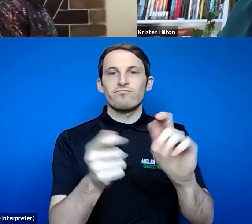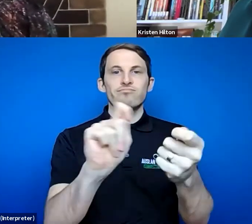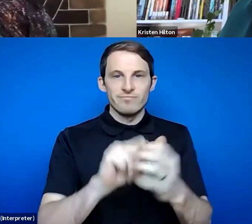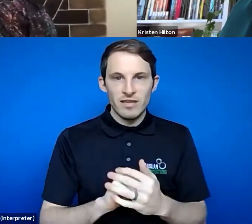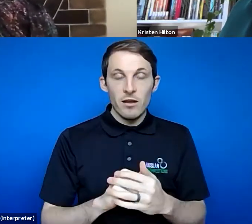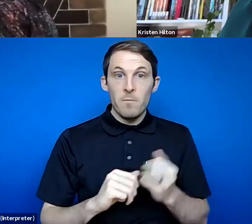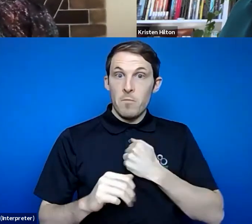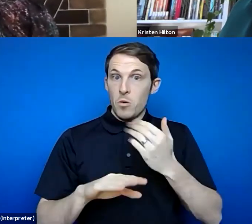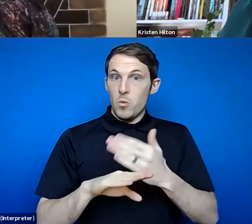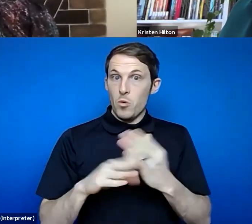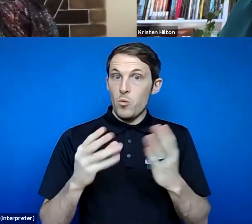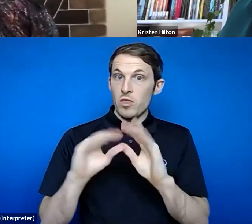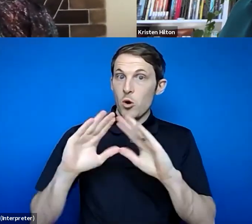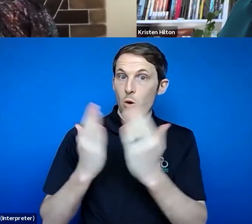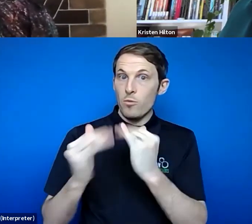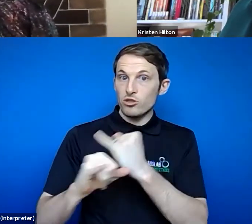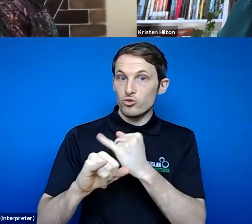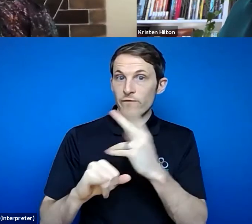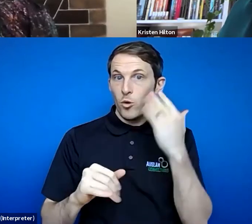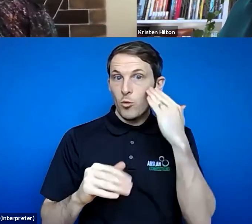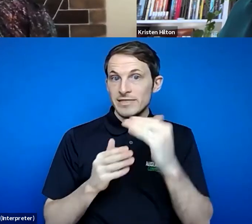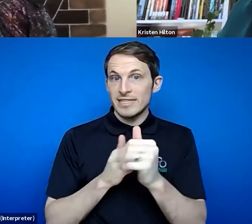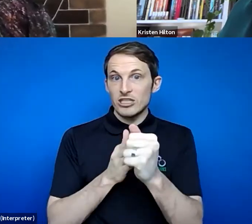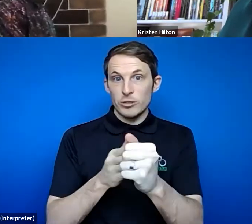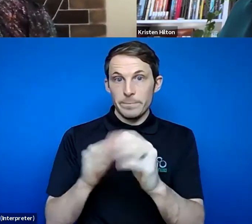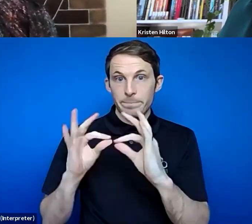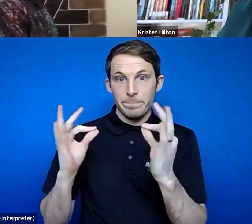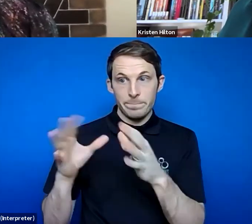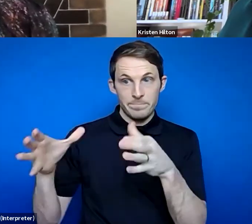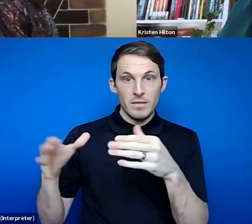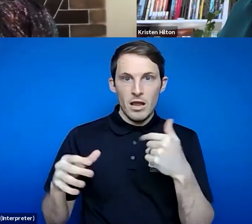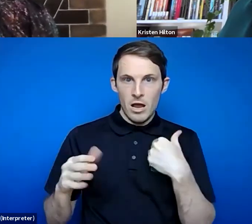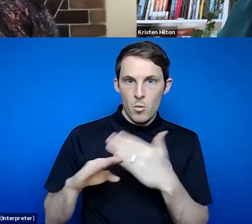I do with the Global Institute for Women's Leadership is making sure that the evidence